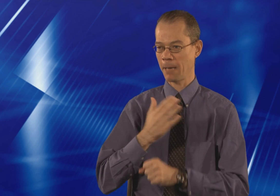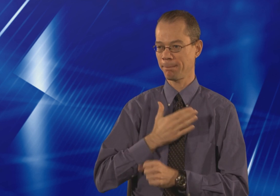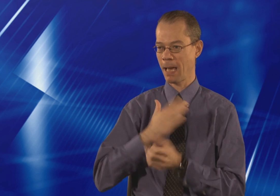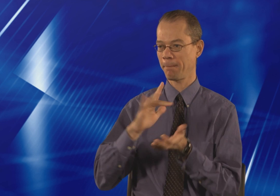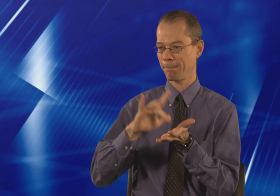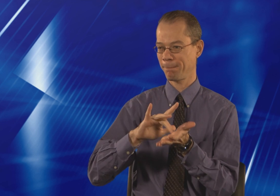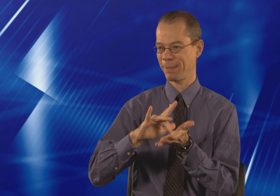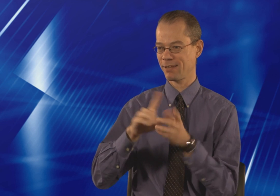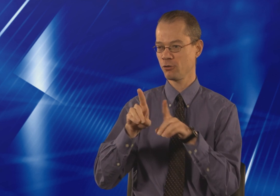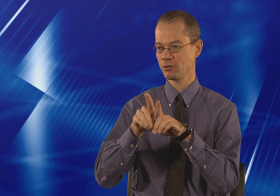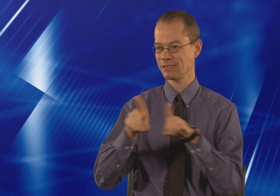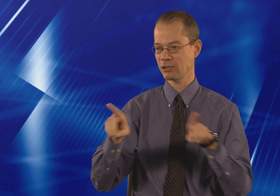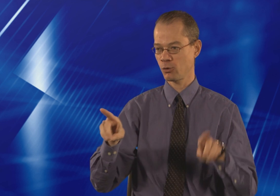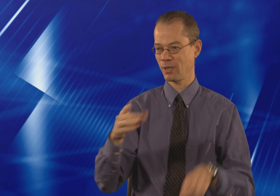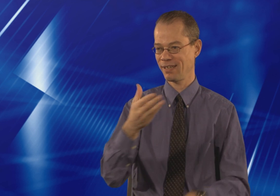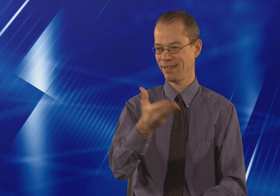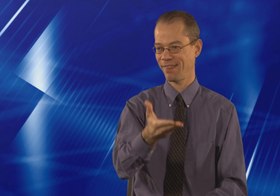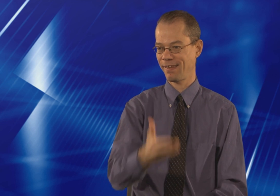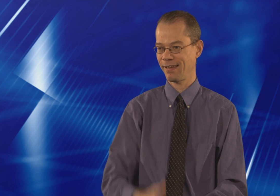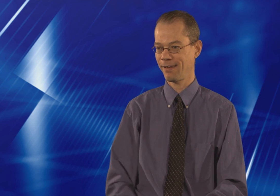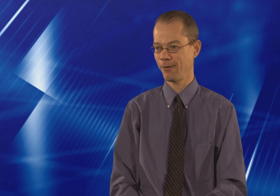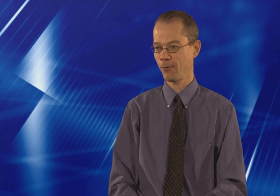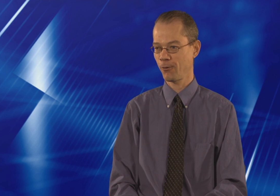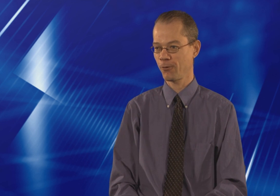I graduated and got my medical degree there.